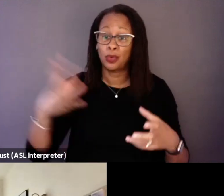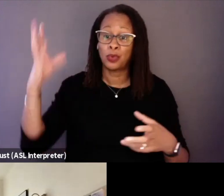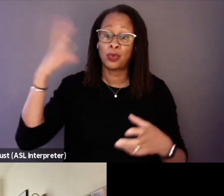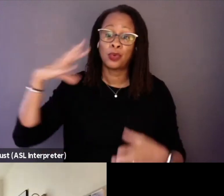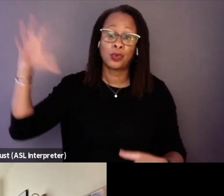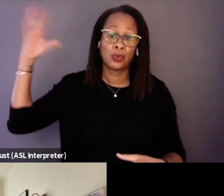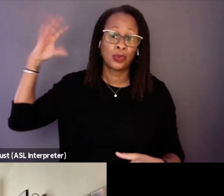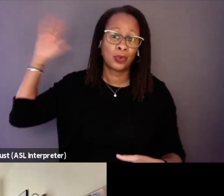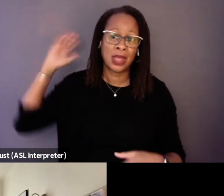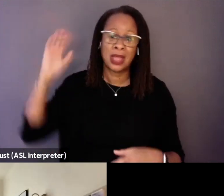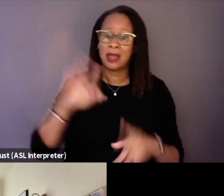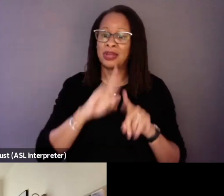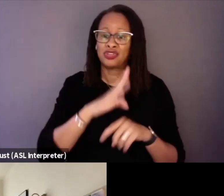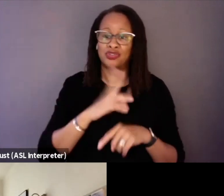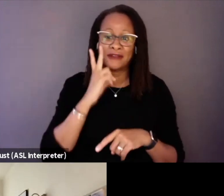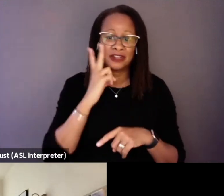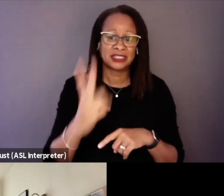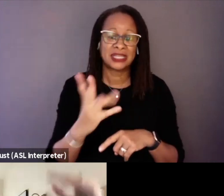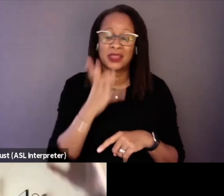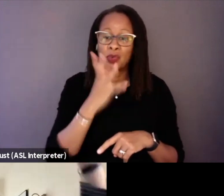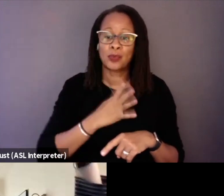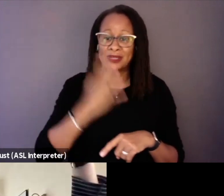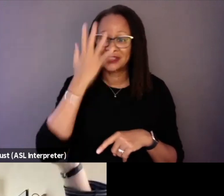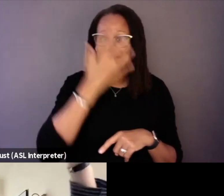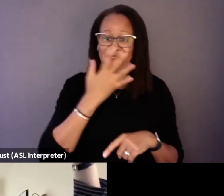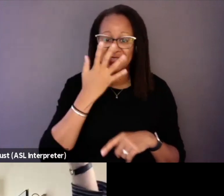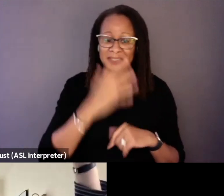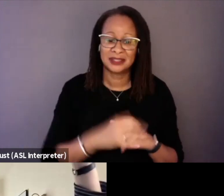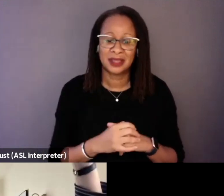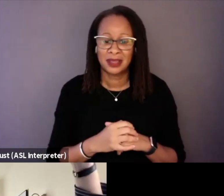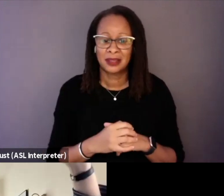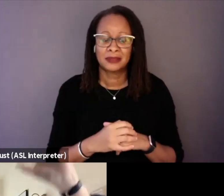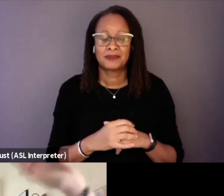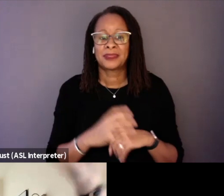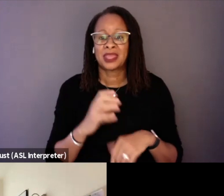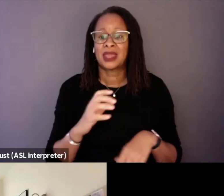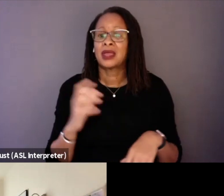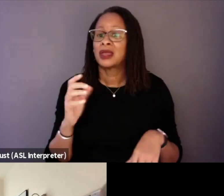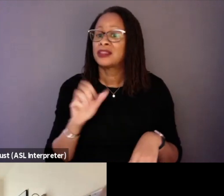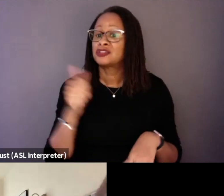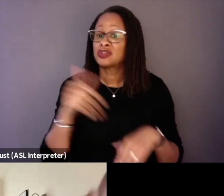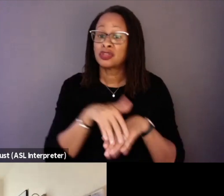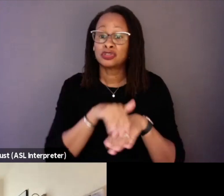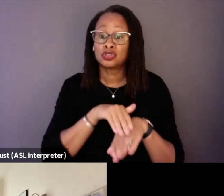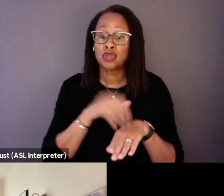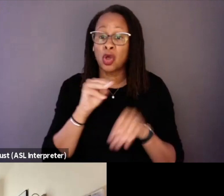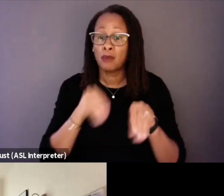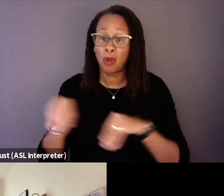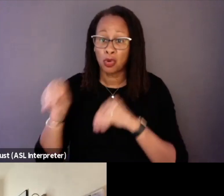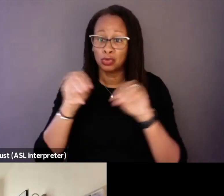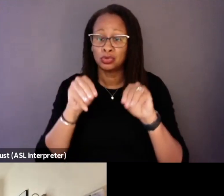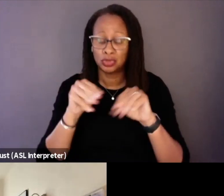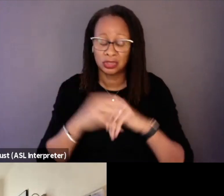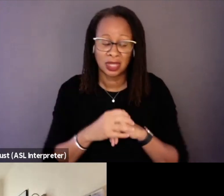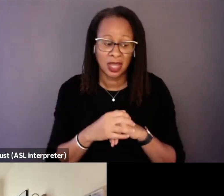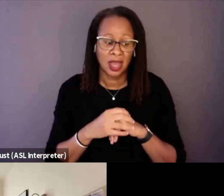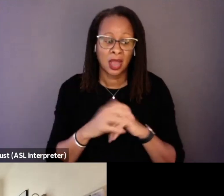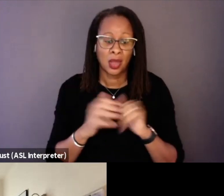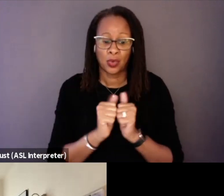And the boy is going across these windows that are at some high elevation, looking out. These are extraordinary shots.